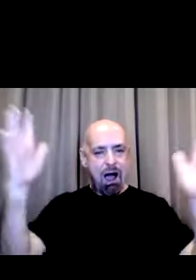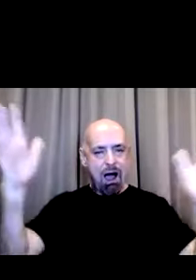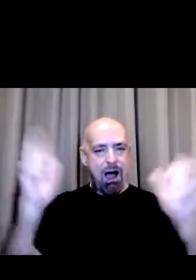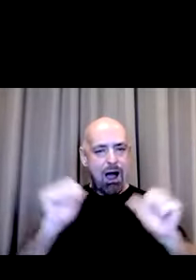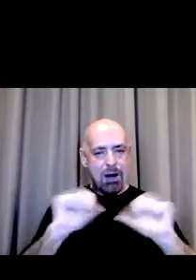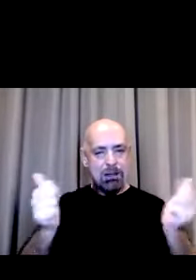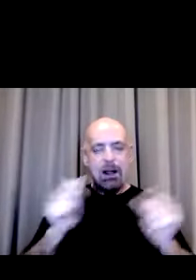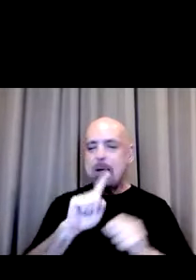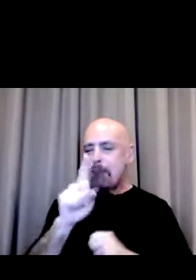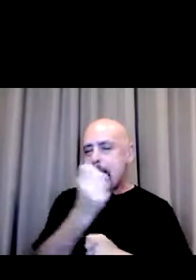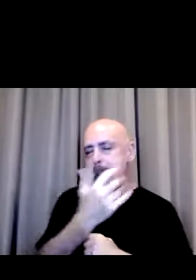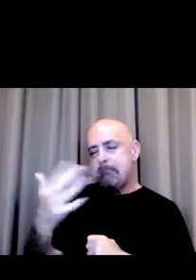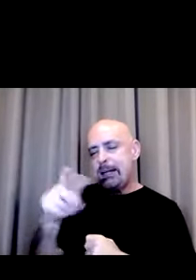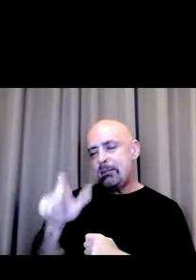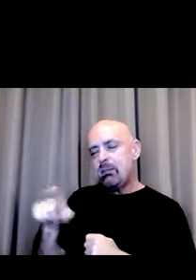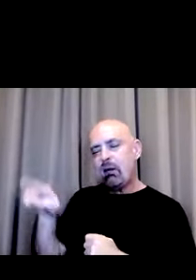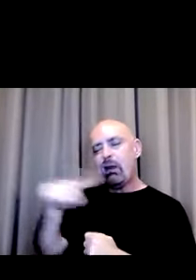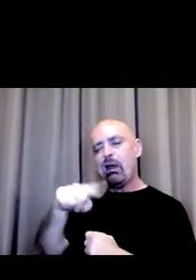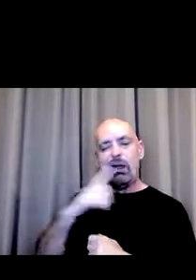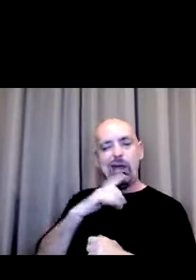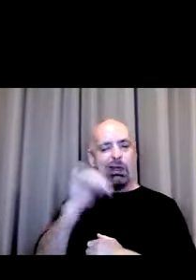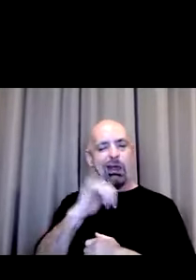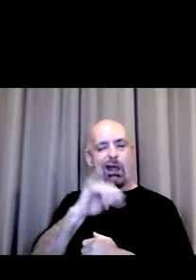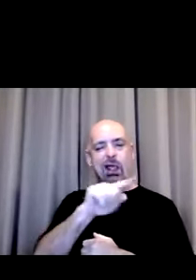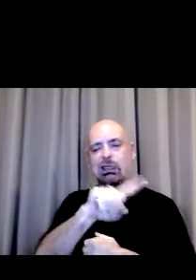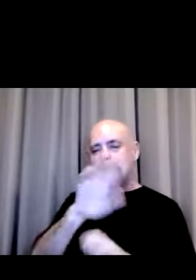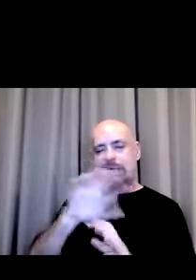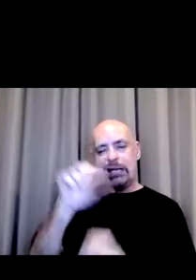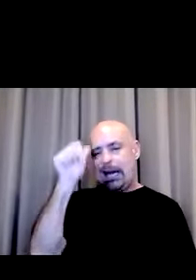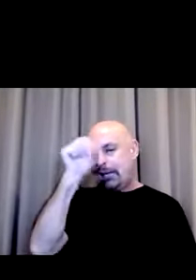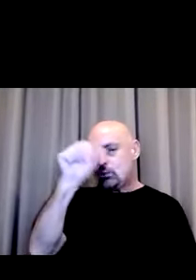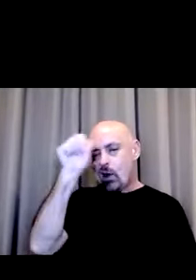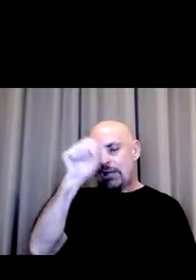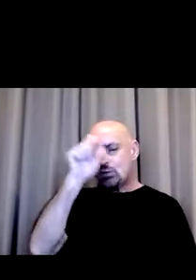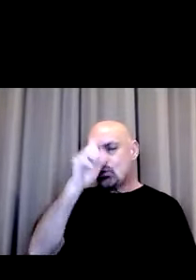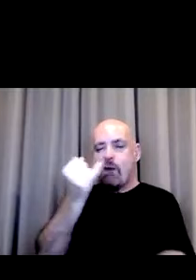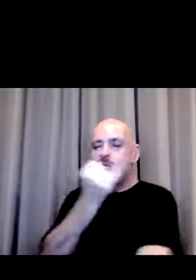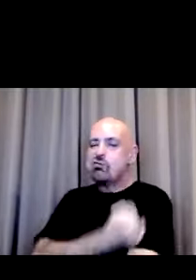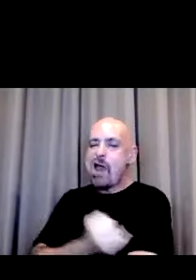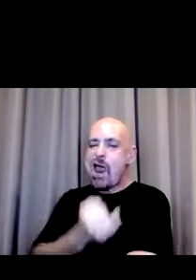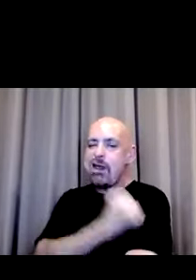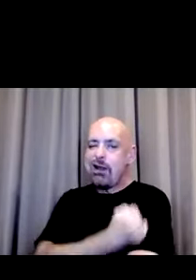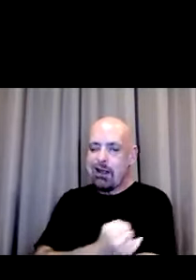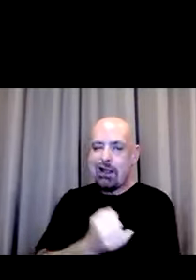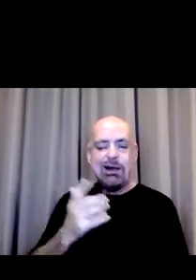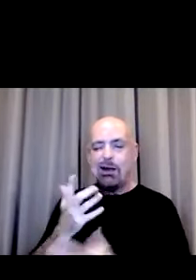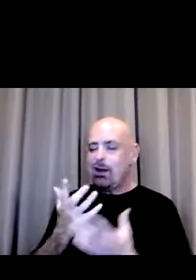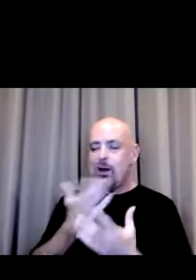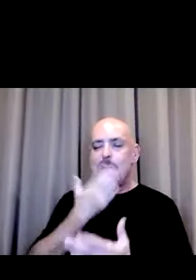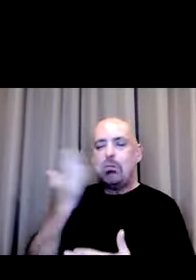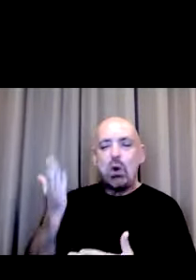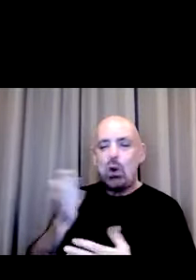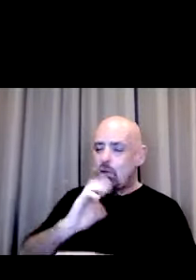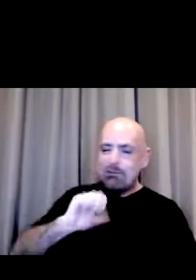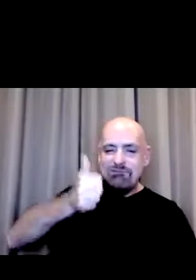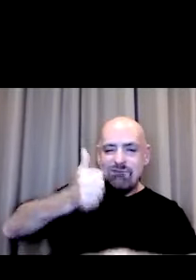integrated intellectual Foundation for the perspective of human rights is still very strong. We live in a